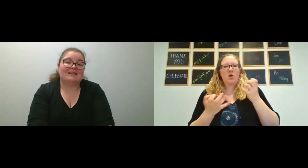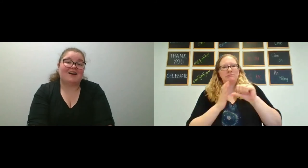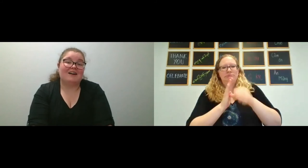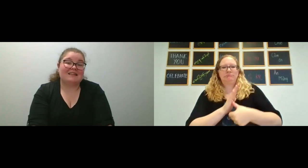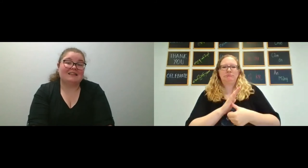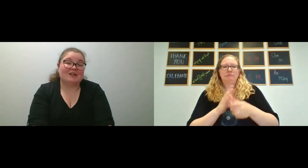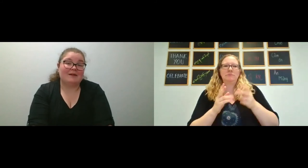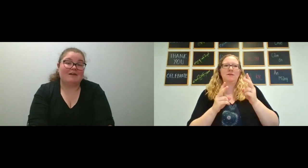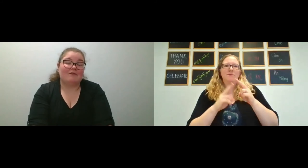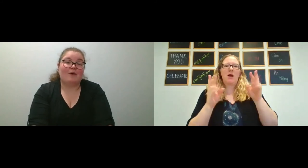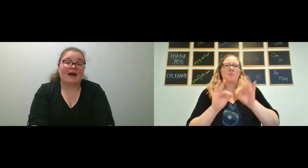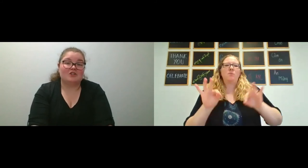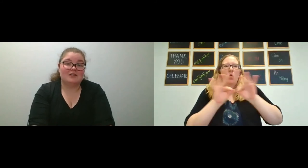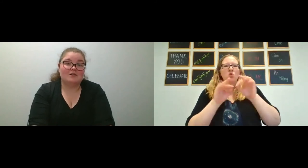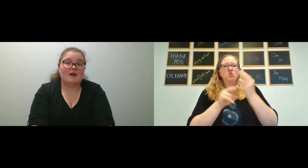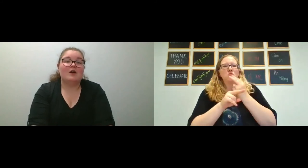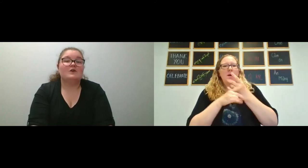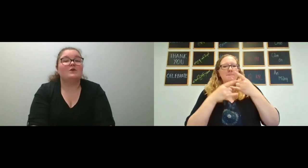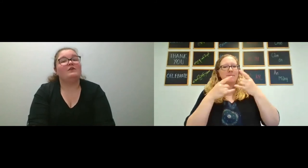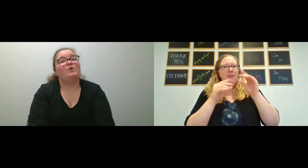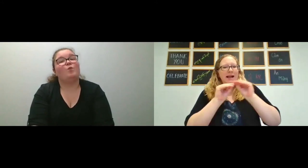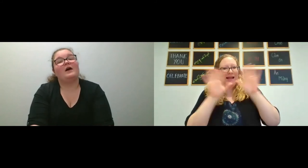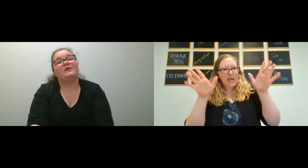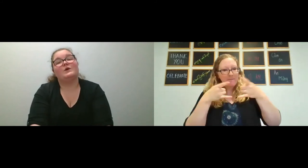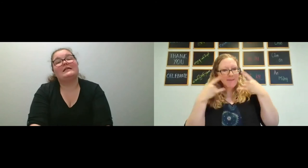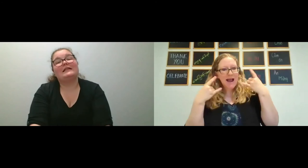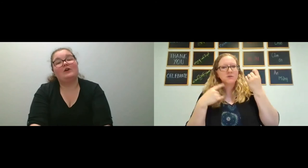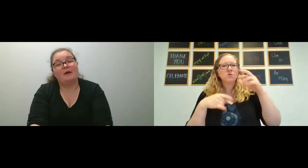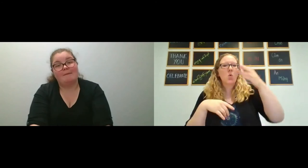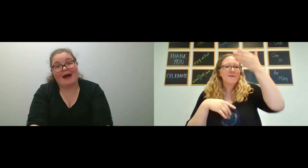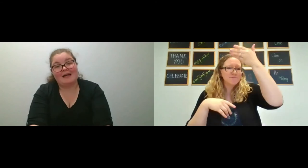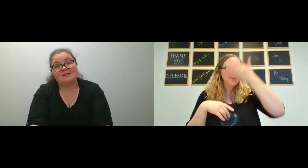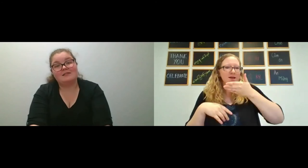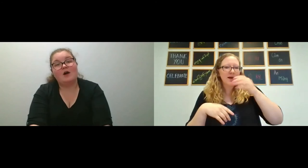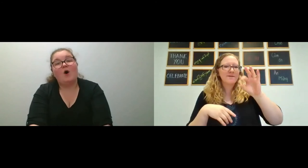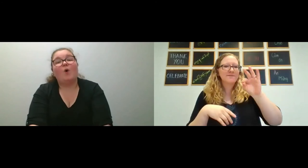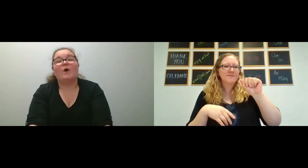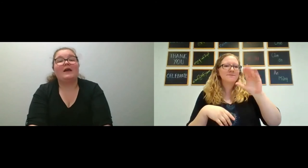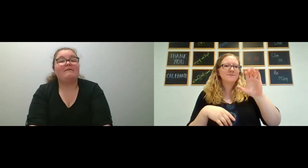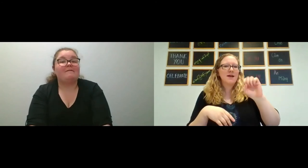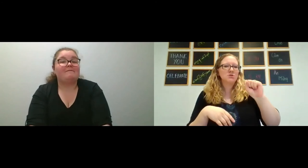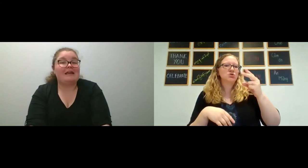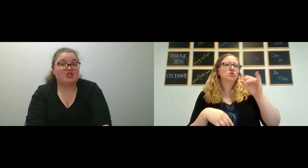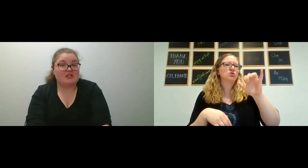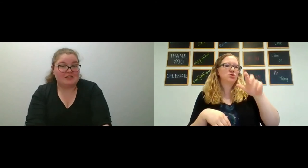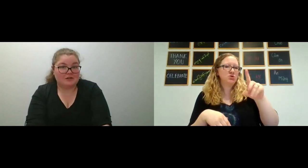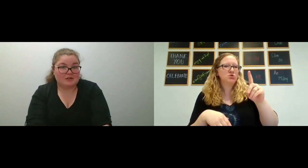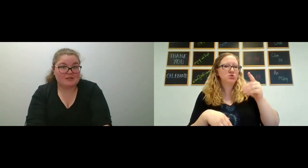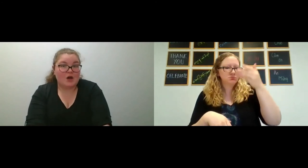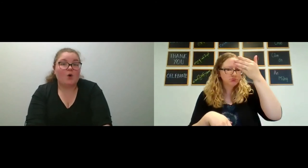that's causing a little bit of oppression, but if you wear those clearer masks or even face shield,